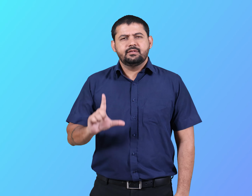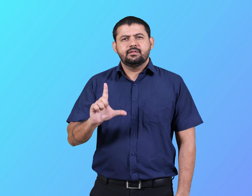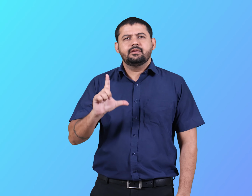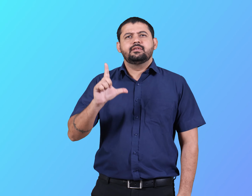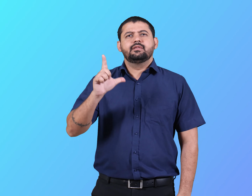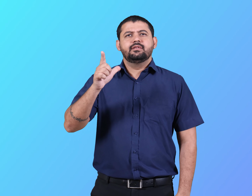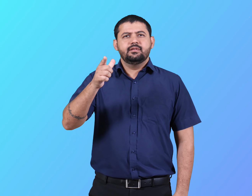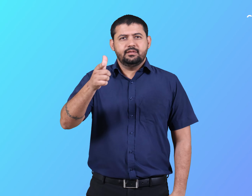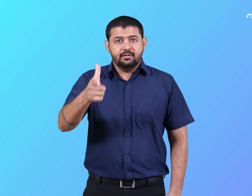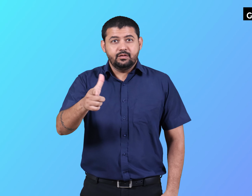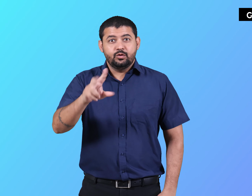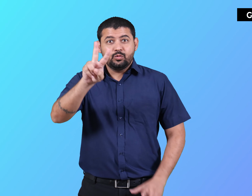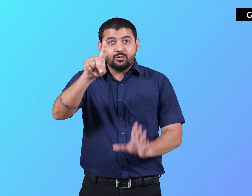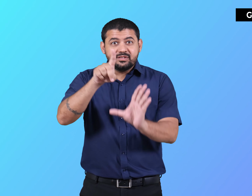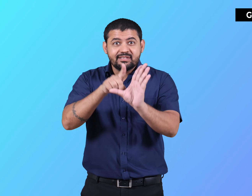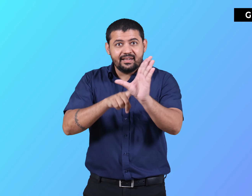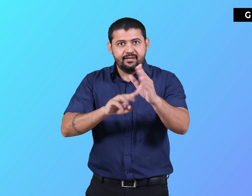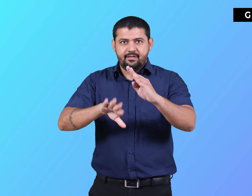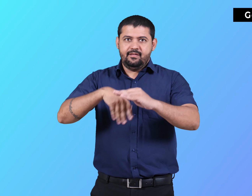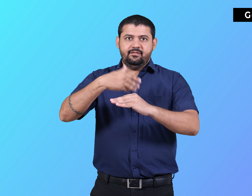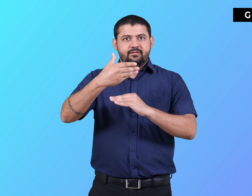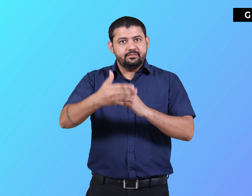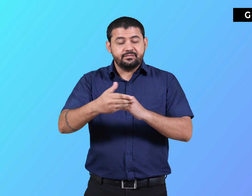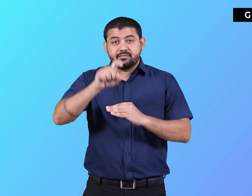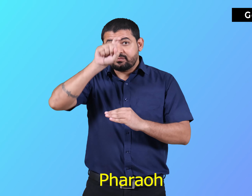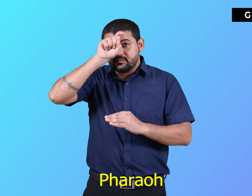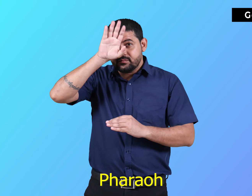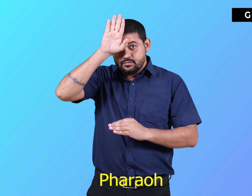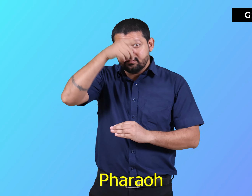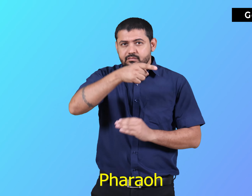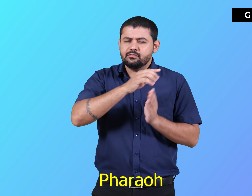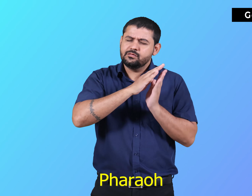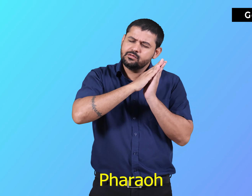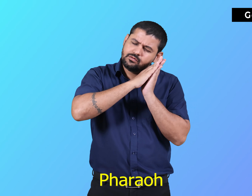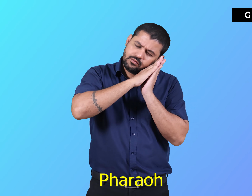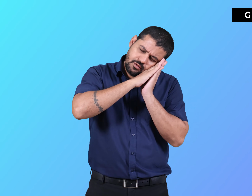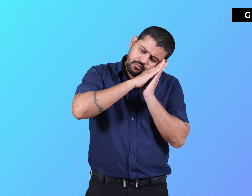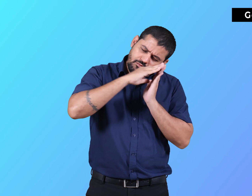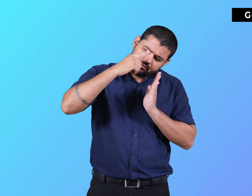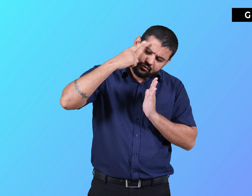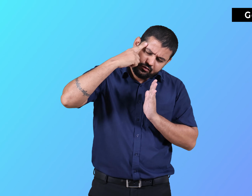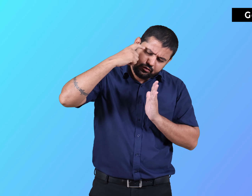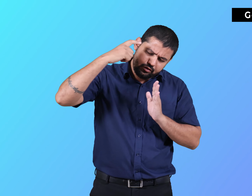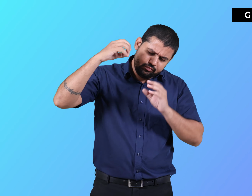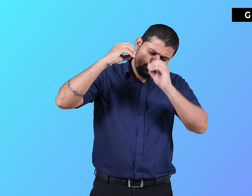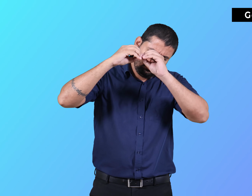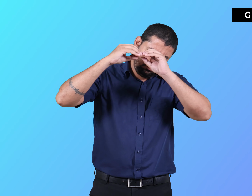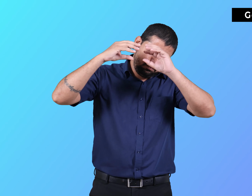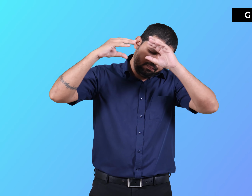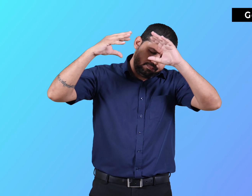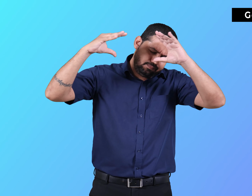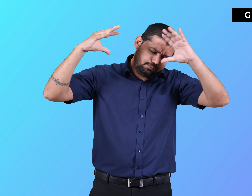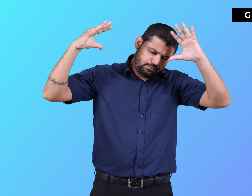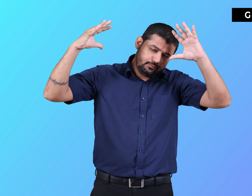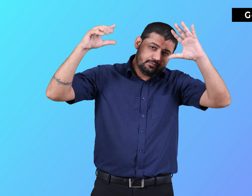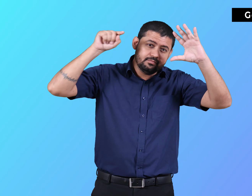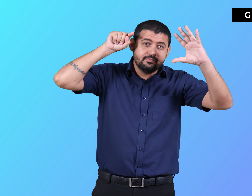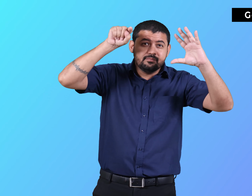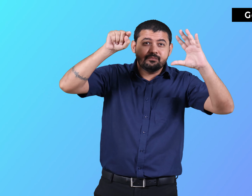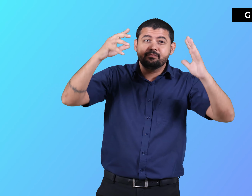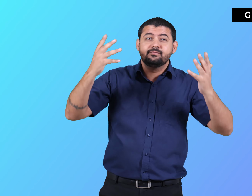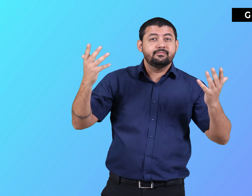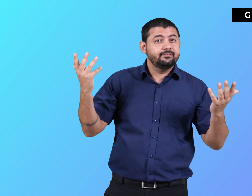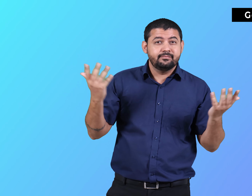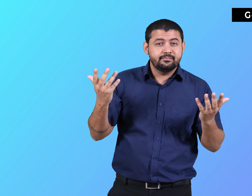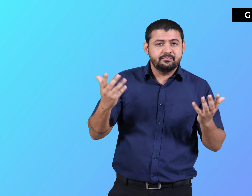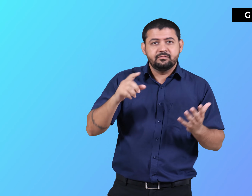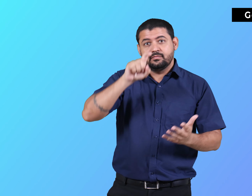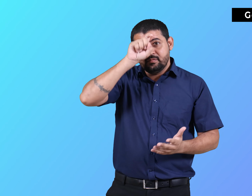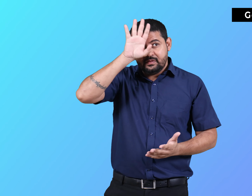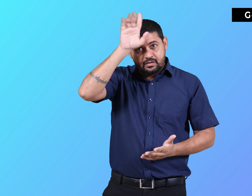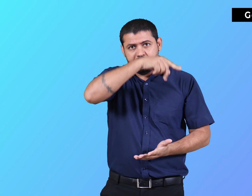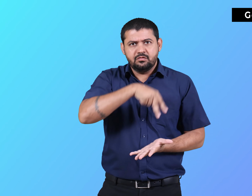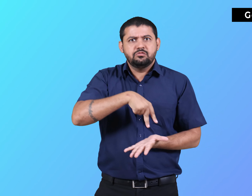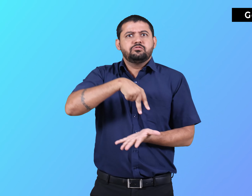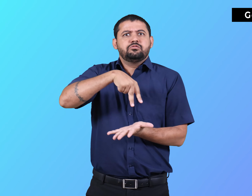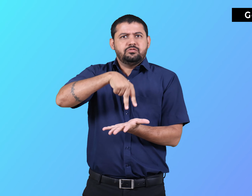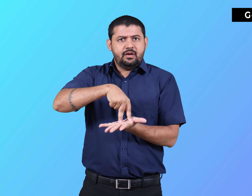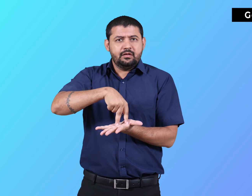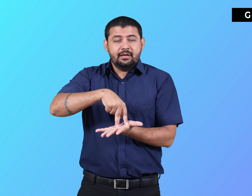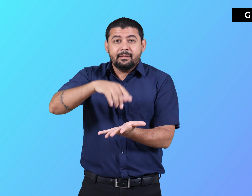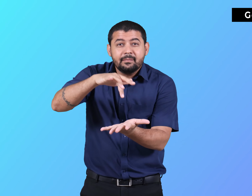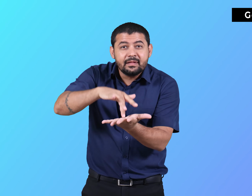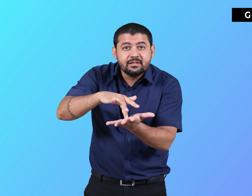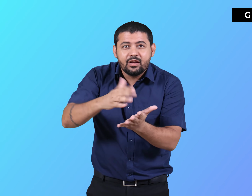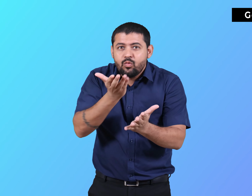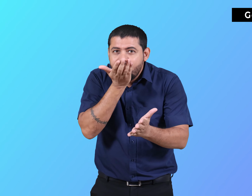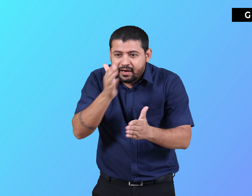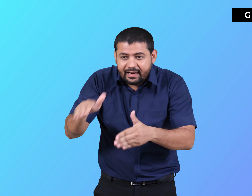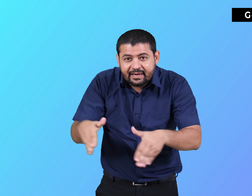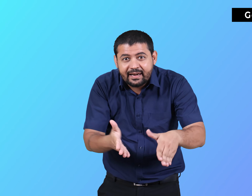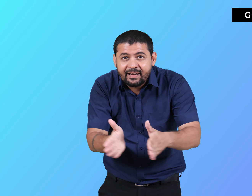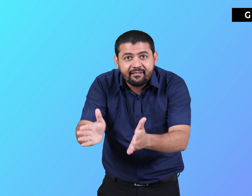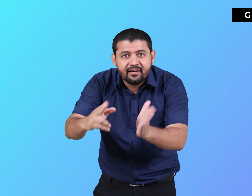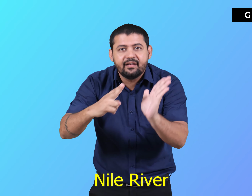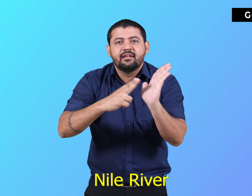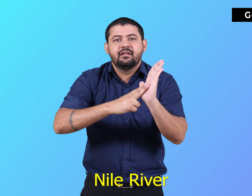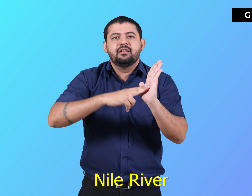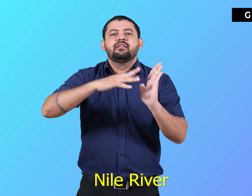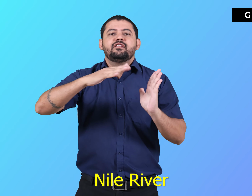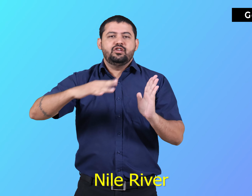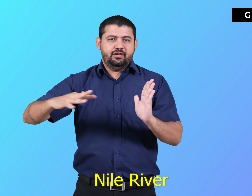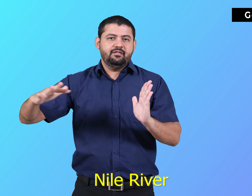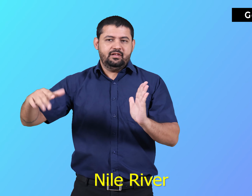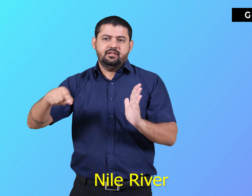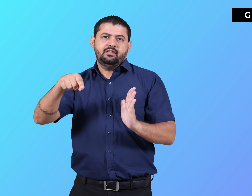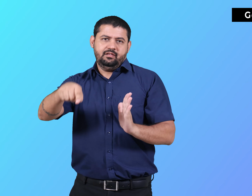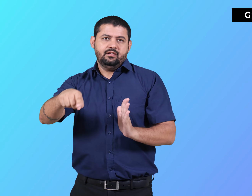Two years later Pharaoh dreamed that he was standing by the Nile River.